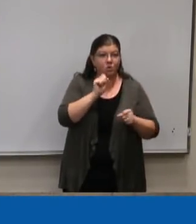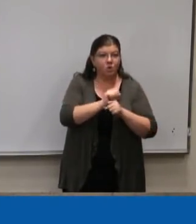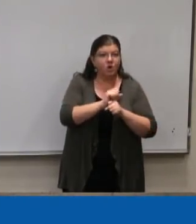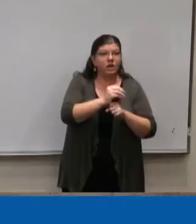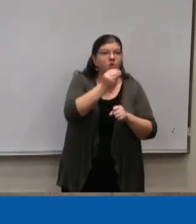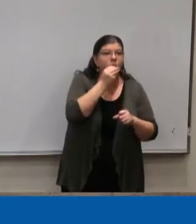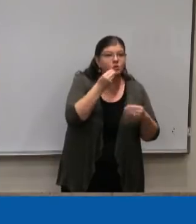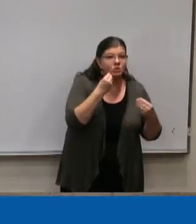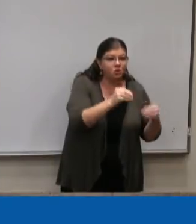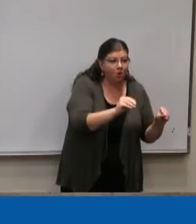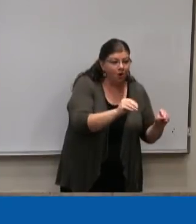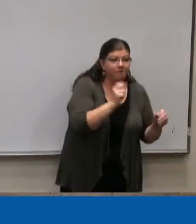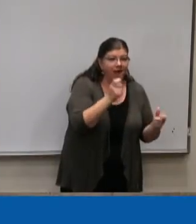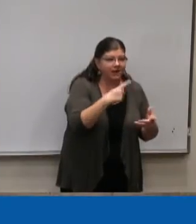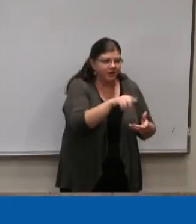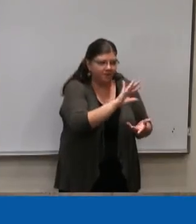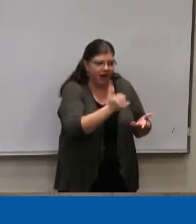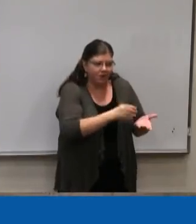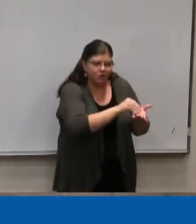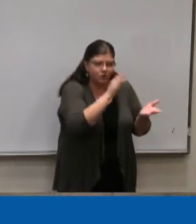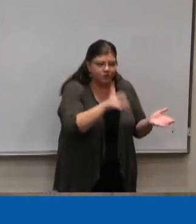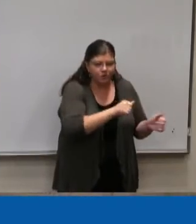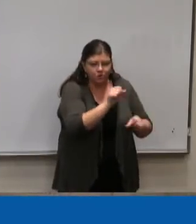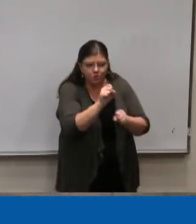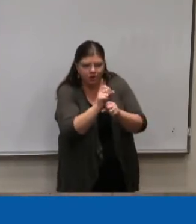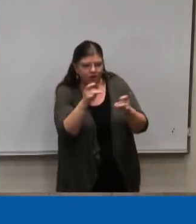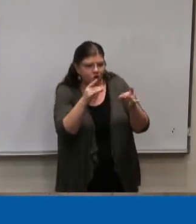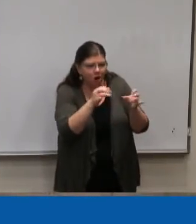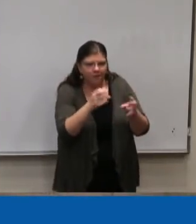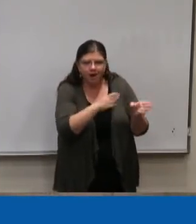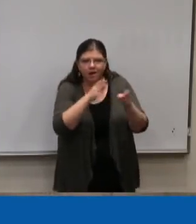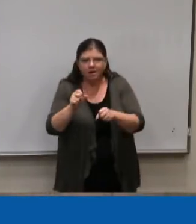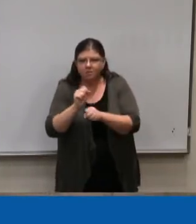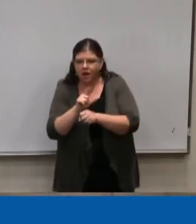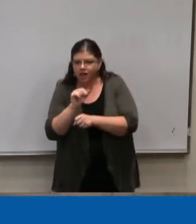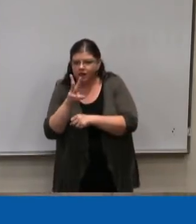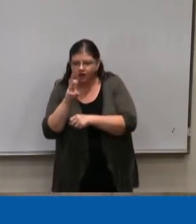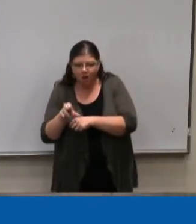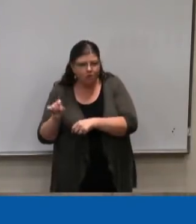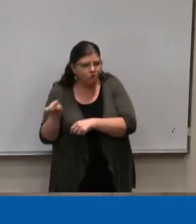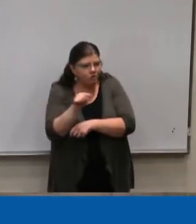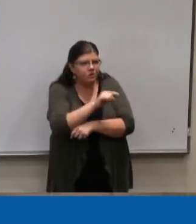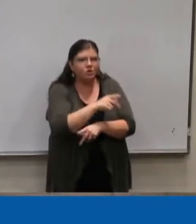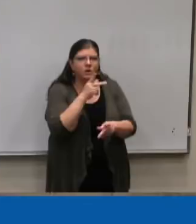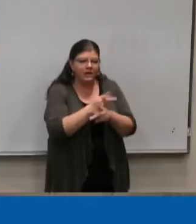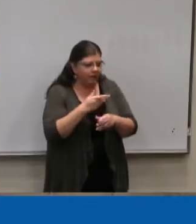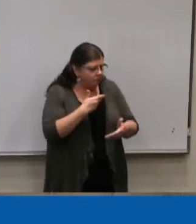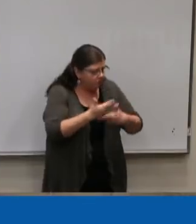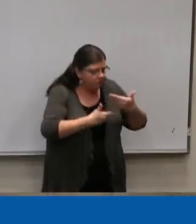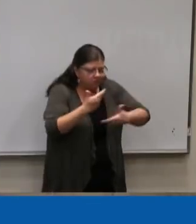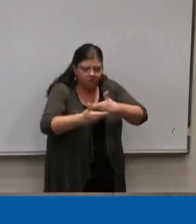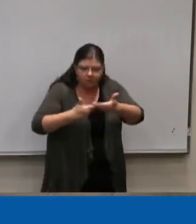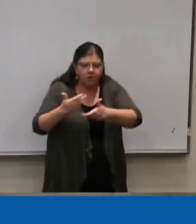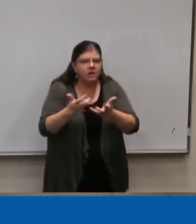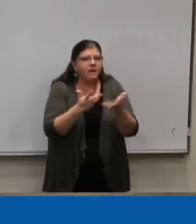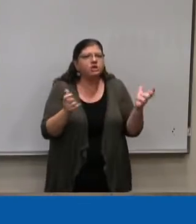a lot of those are our students, people working at Starbucks, people working at Lowe's, to try to keep things moving as normal as possible.